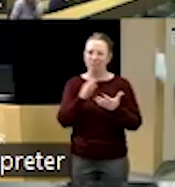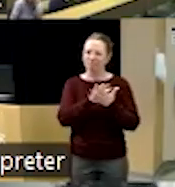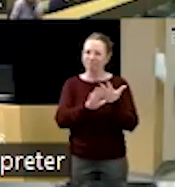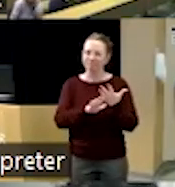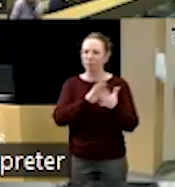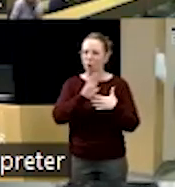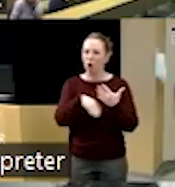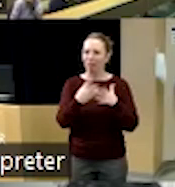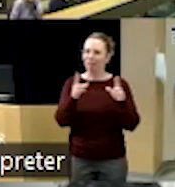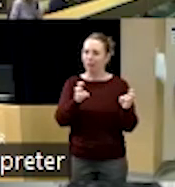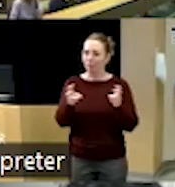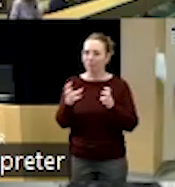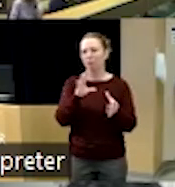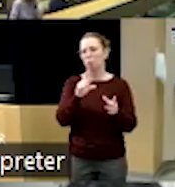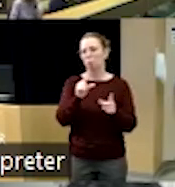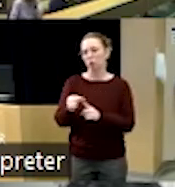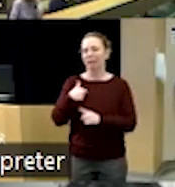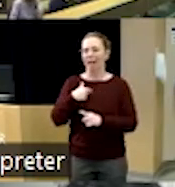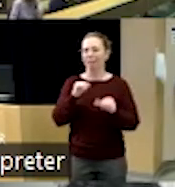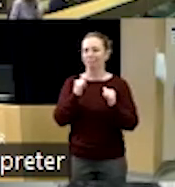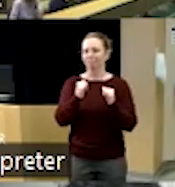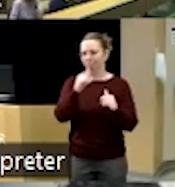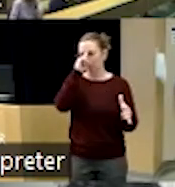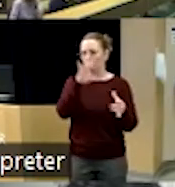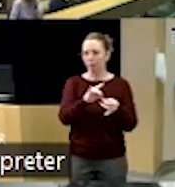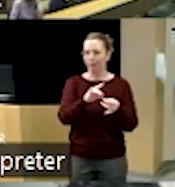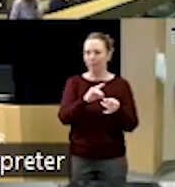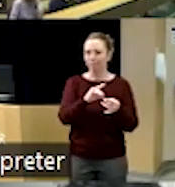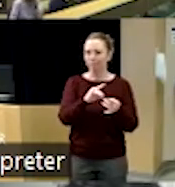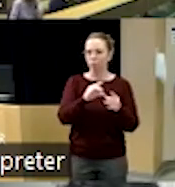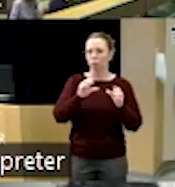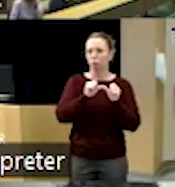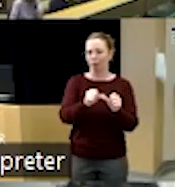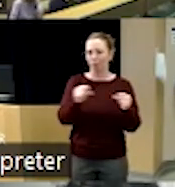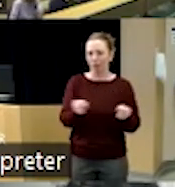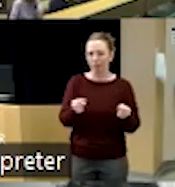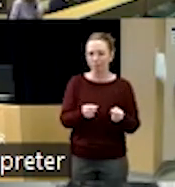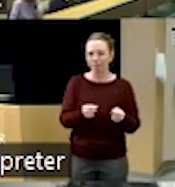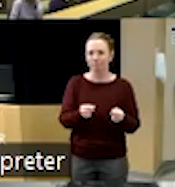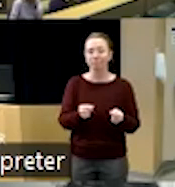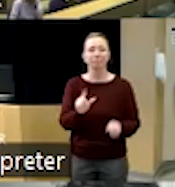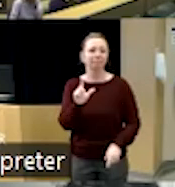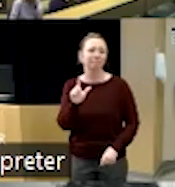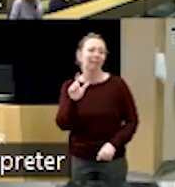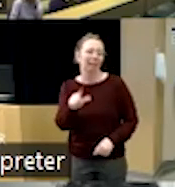associate with this um I would like to convince you later on that it's not just depression and